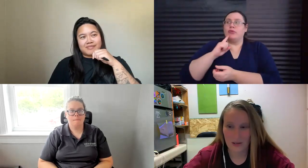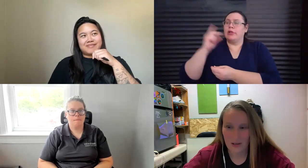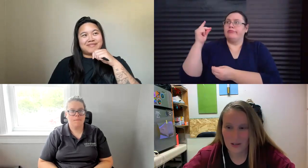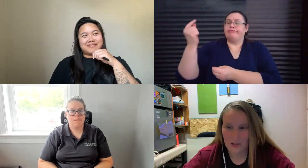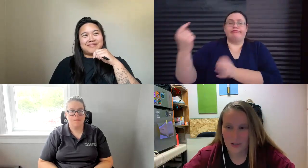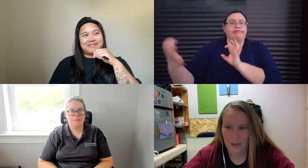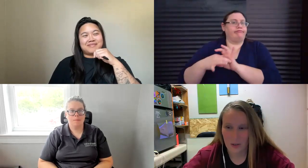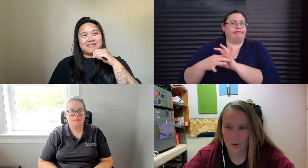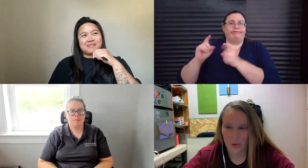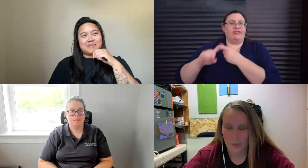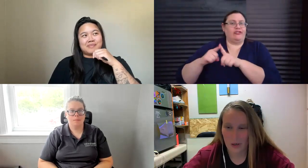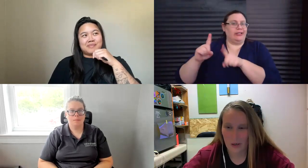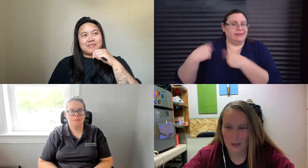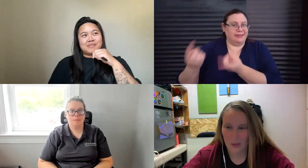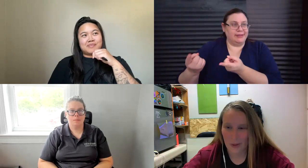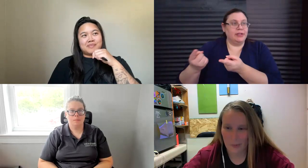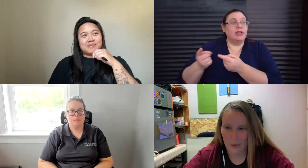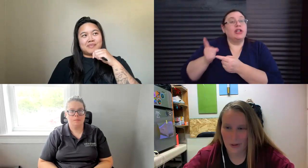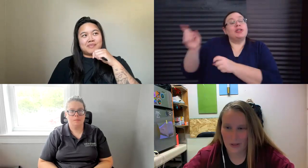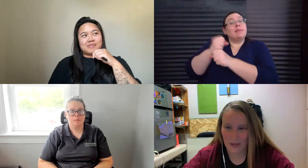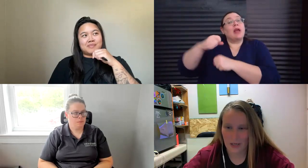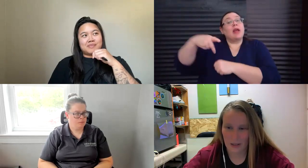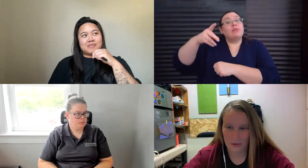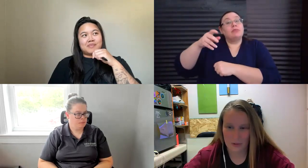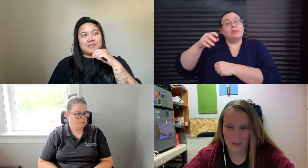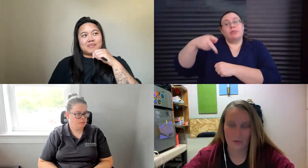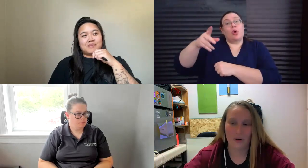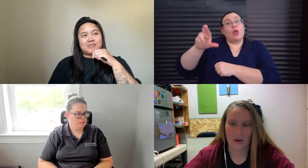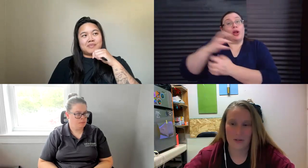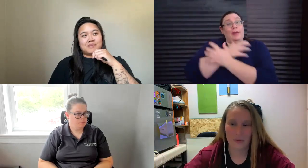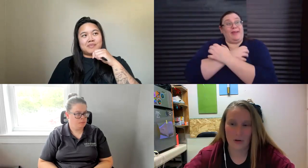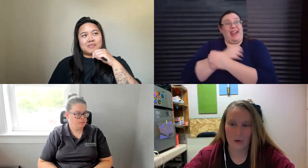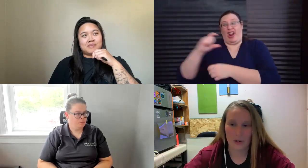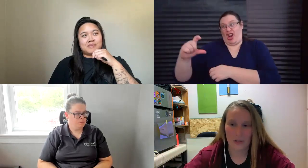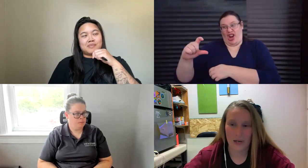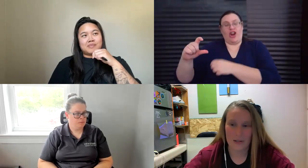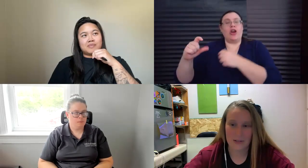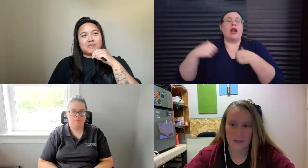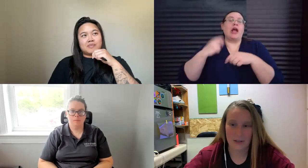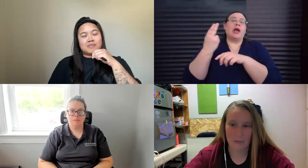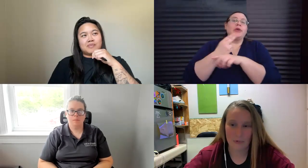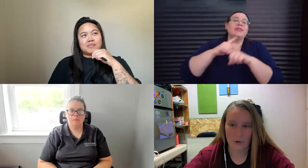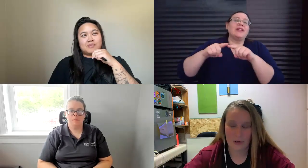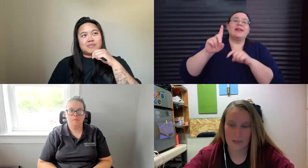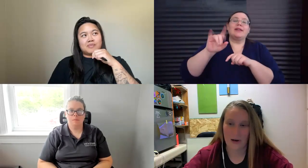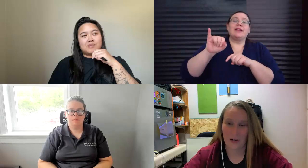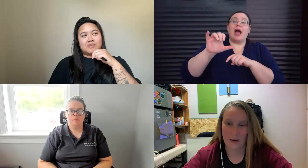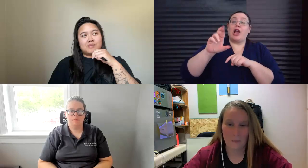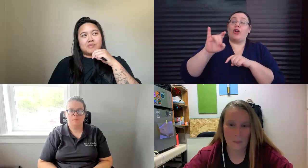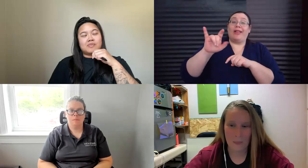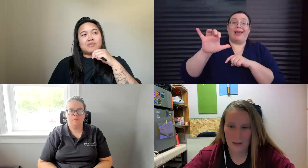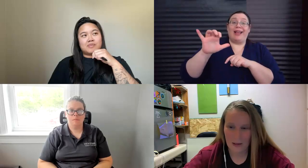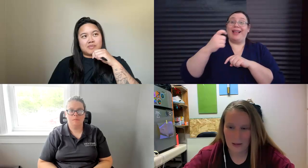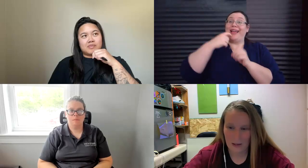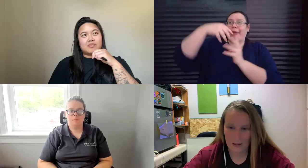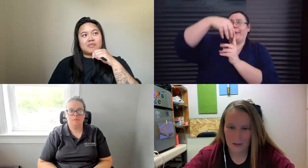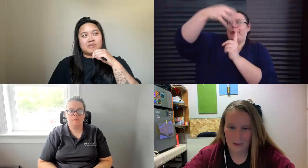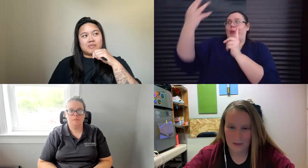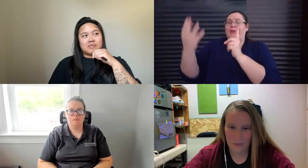She did the polar bear and I use acrylic class.